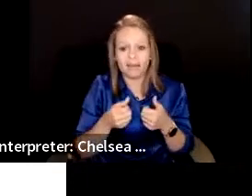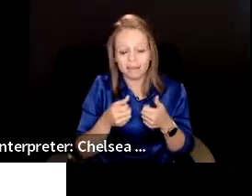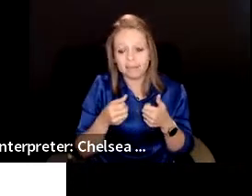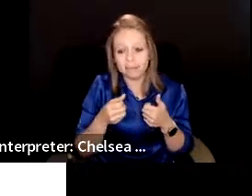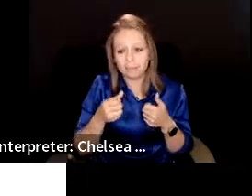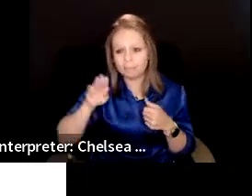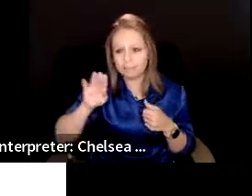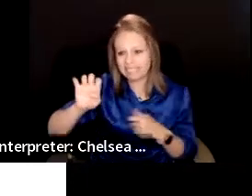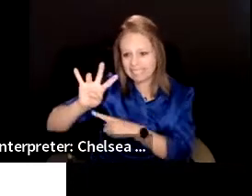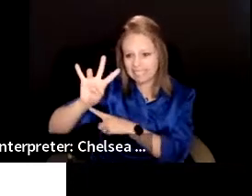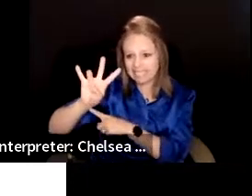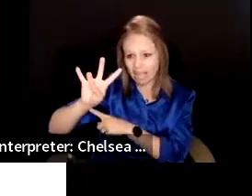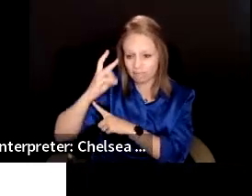a driver of seven of nine key drivers of the opioid overdose academic Dominic